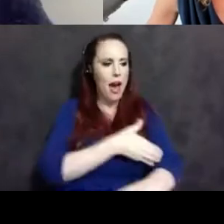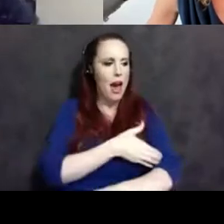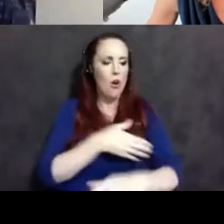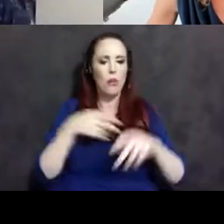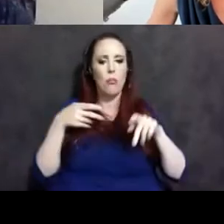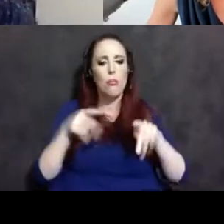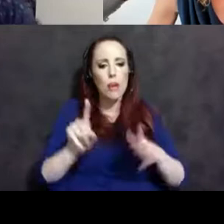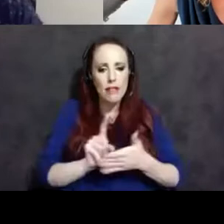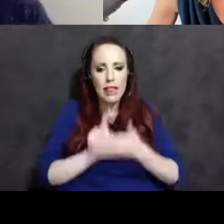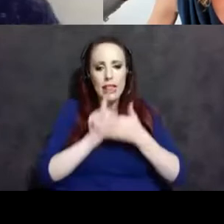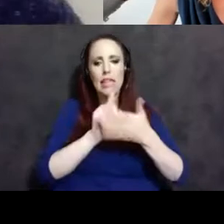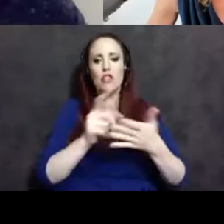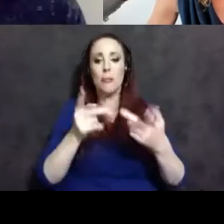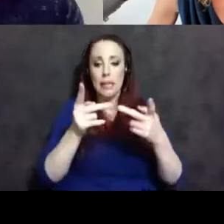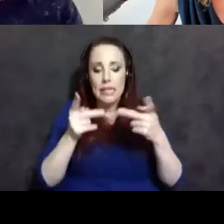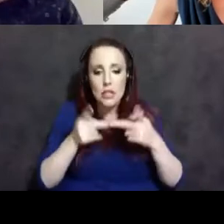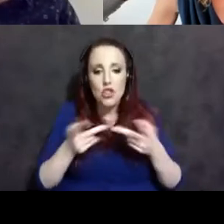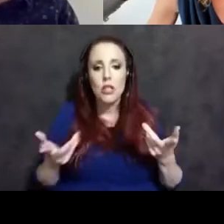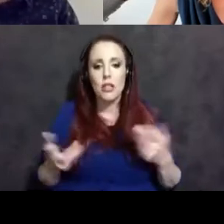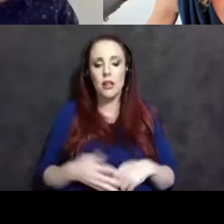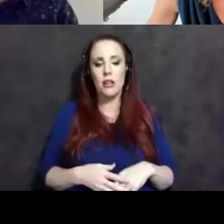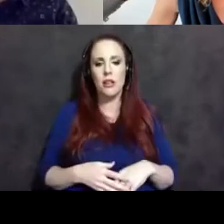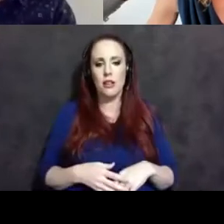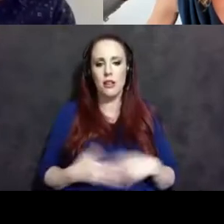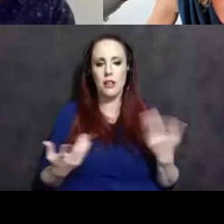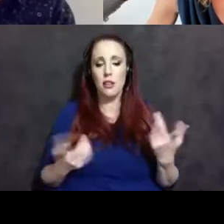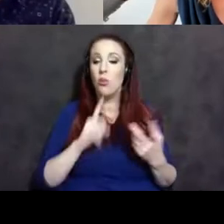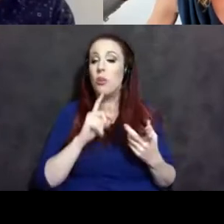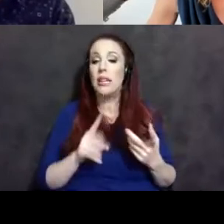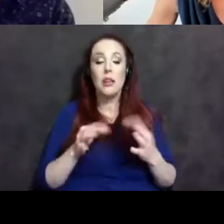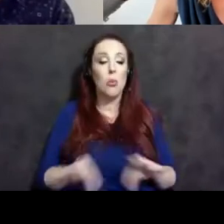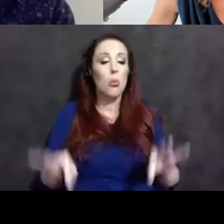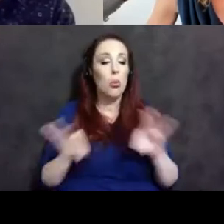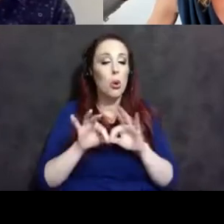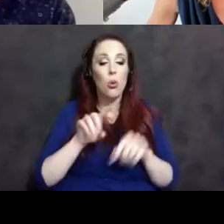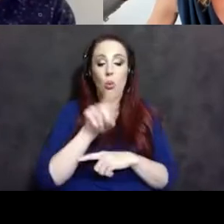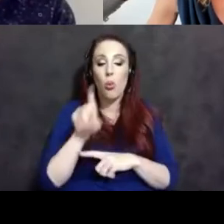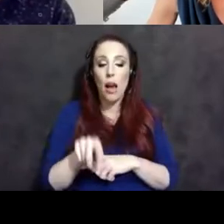One of the things worthy asking of the question, if the only thing that matters to us as a